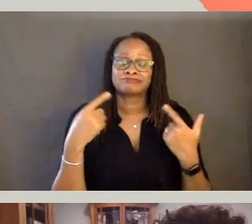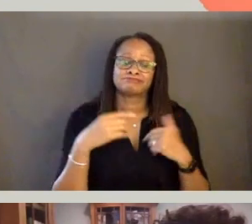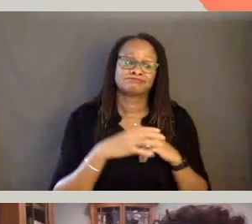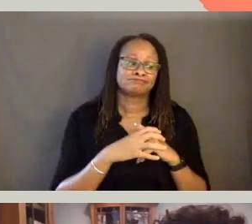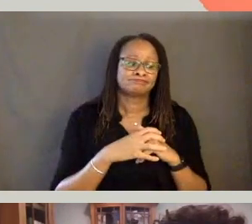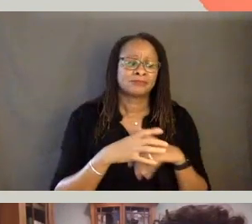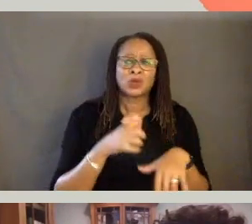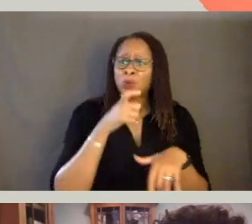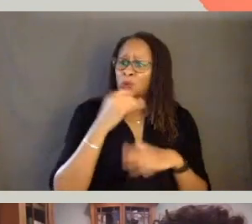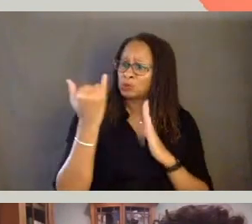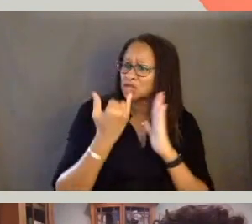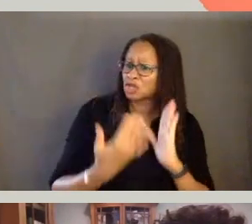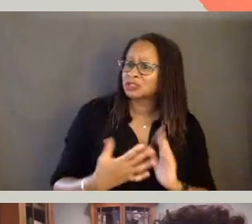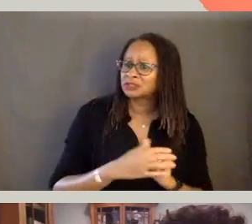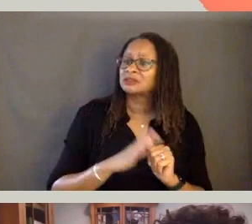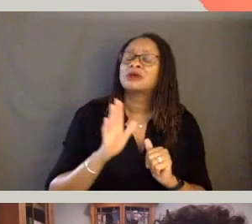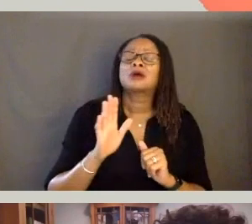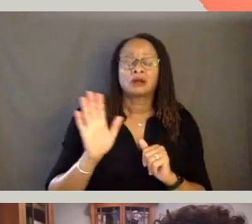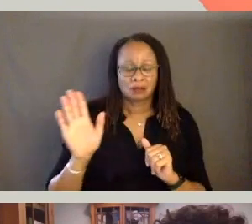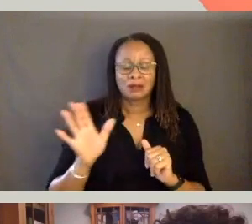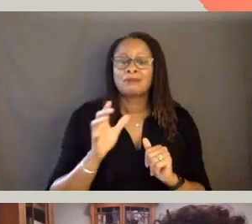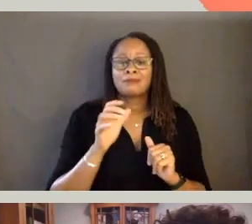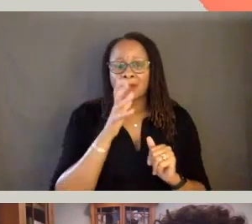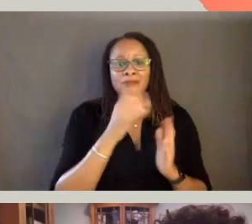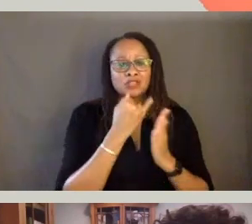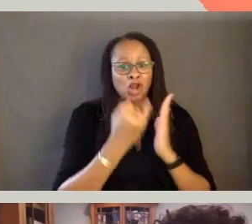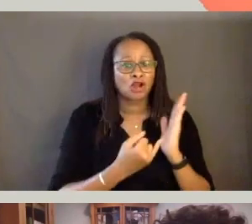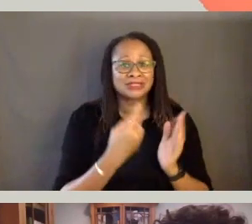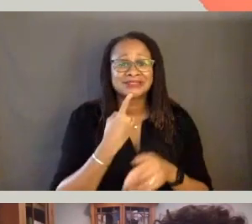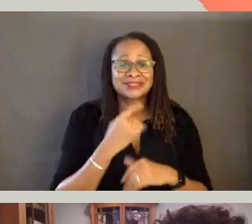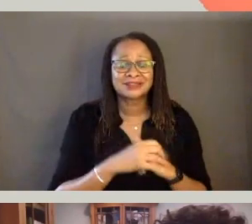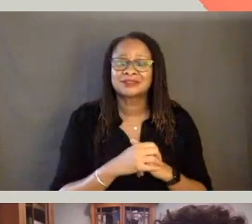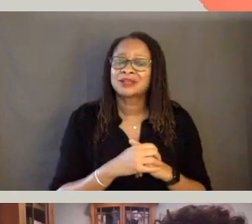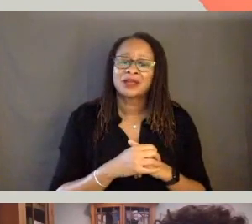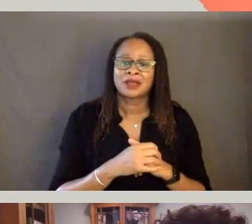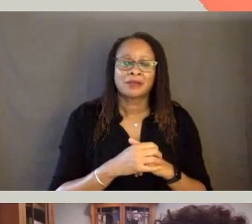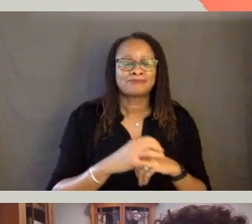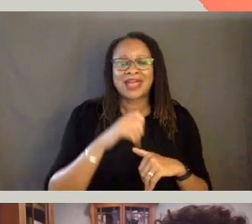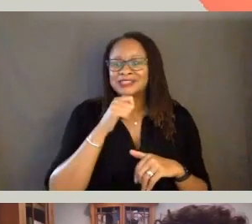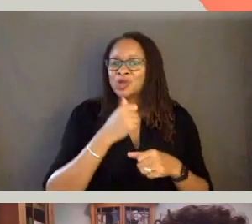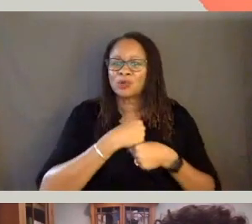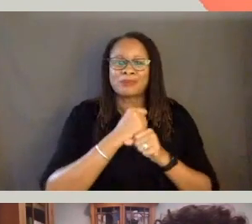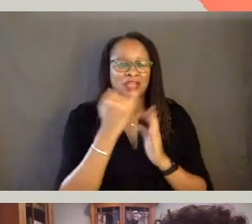who's an artist, her mom is an artist, and she says, I don't make art to make beautiful things.